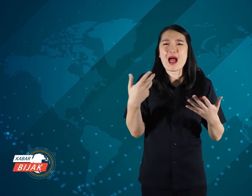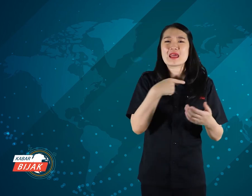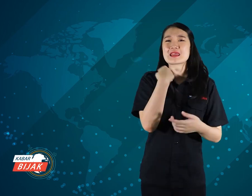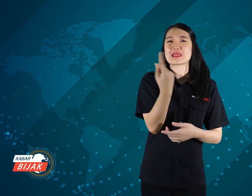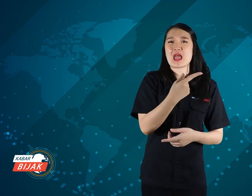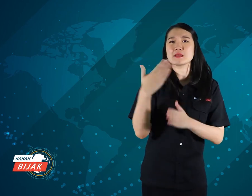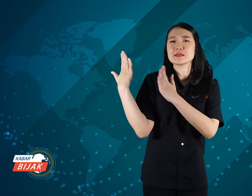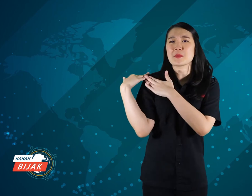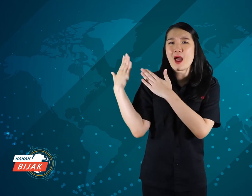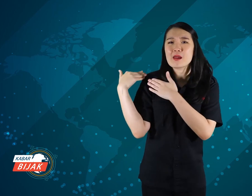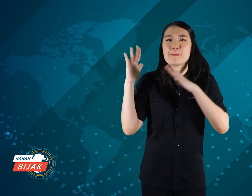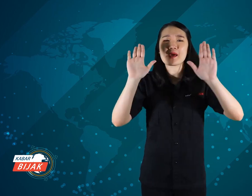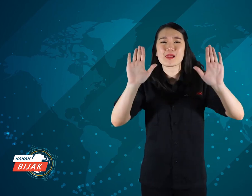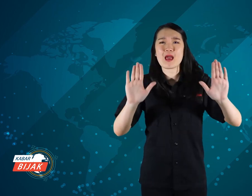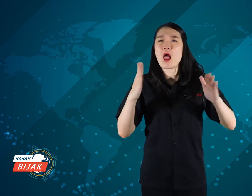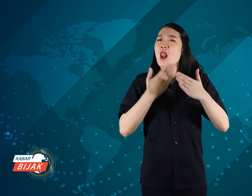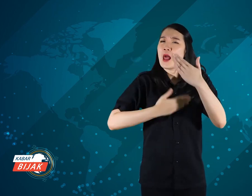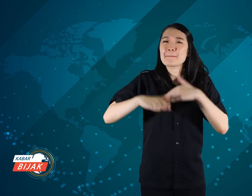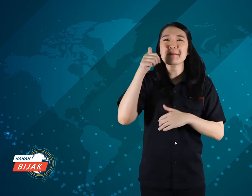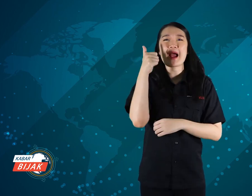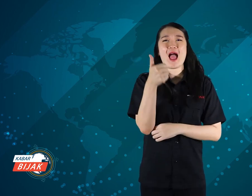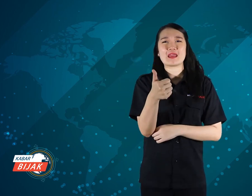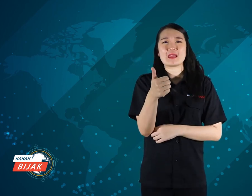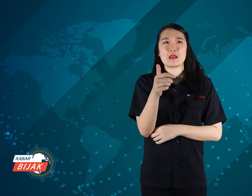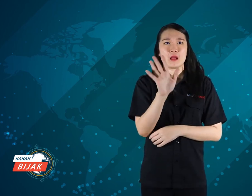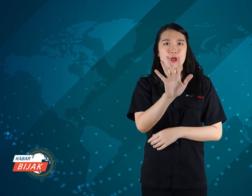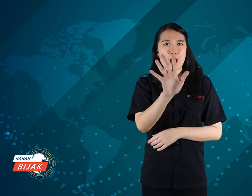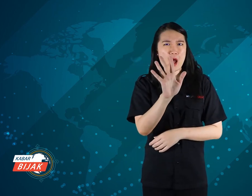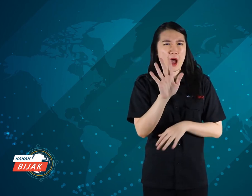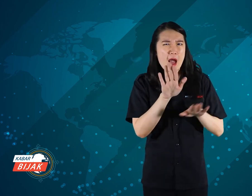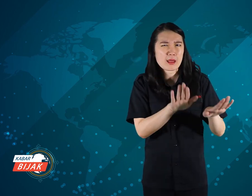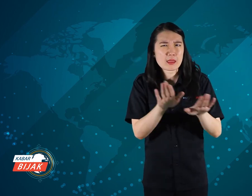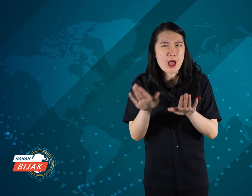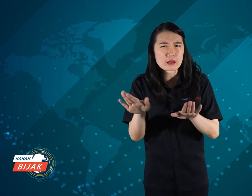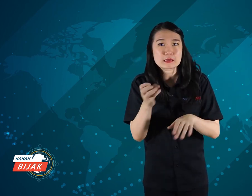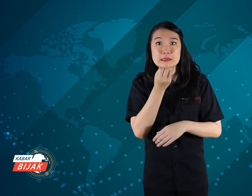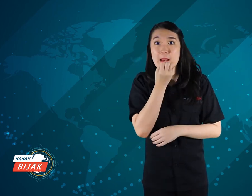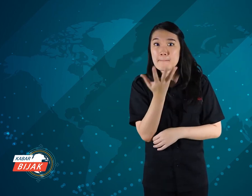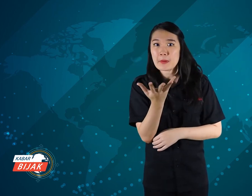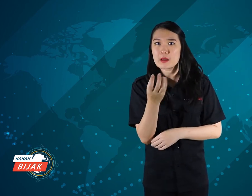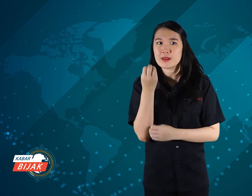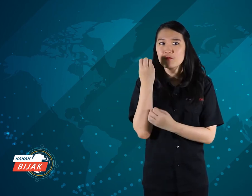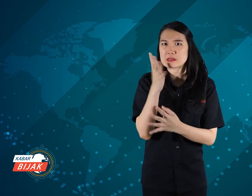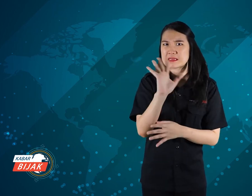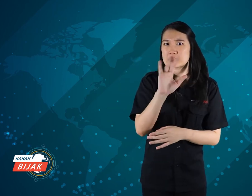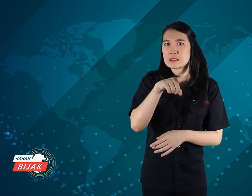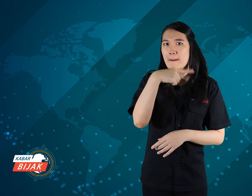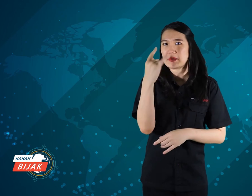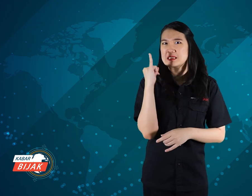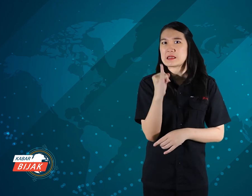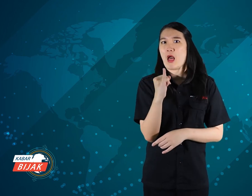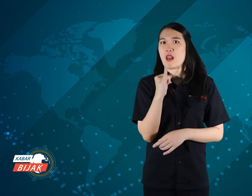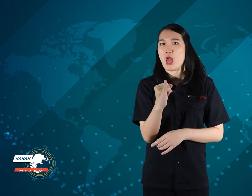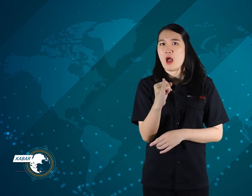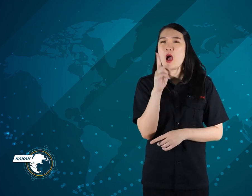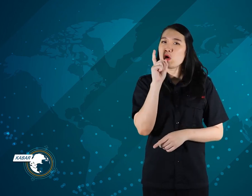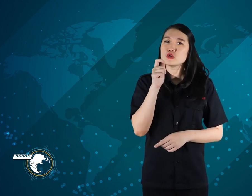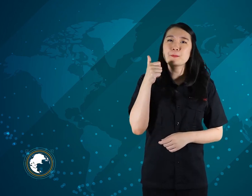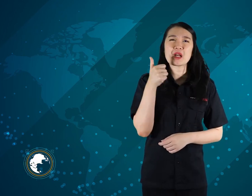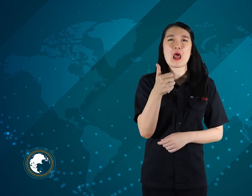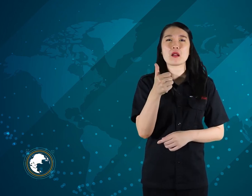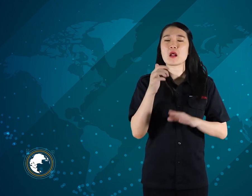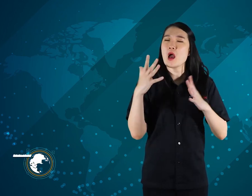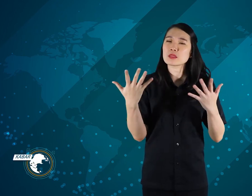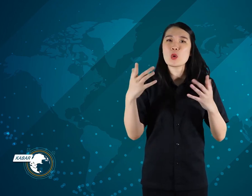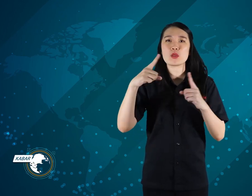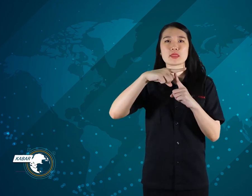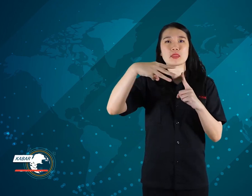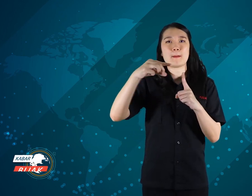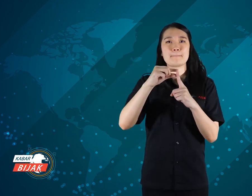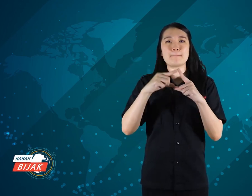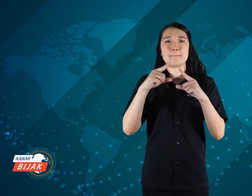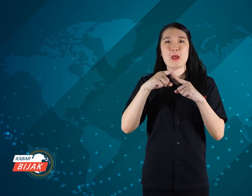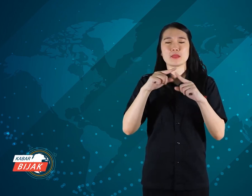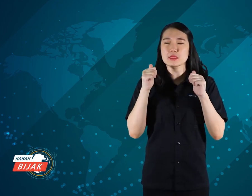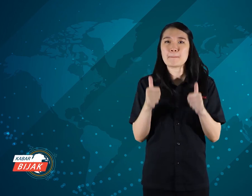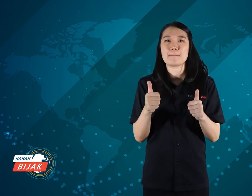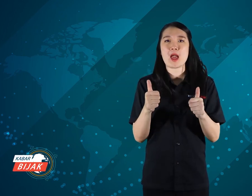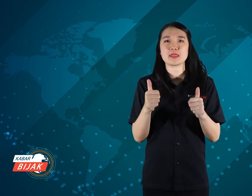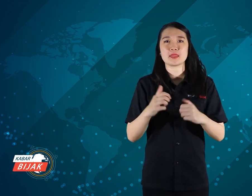Thus, we as a medium are better off information correctly and appropriately.